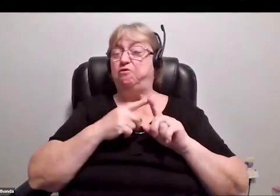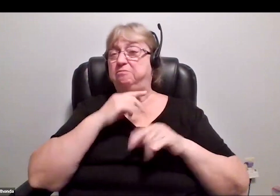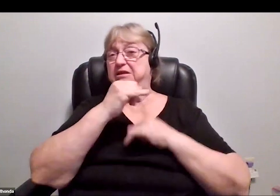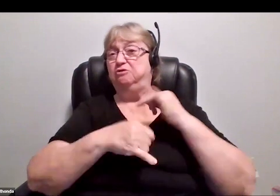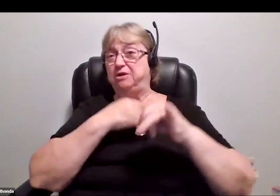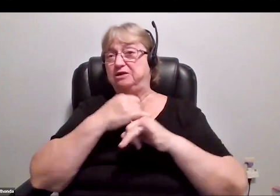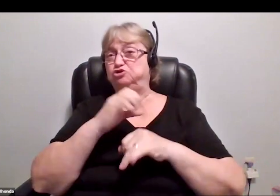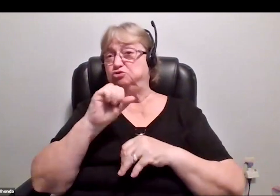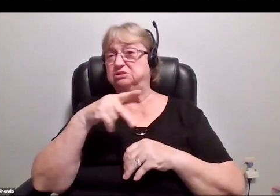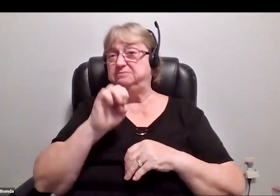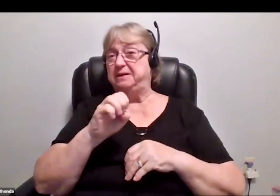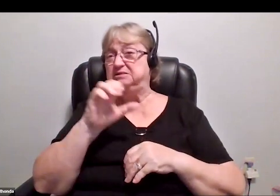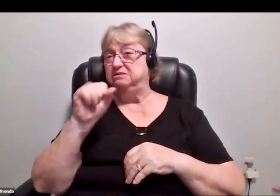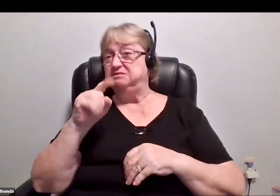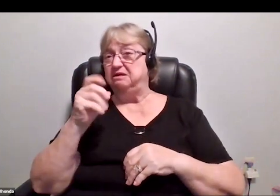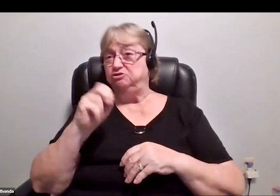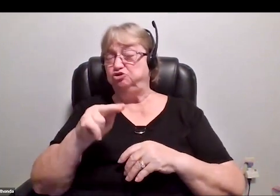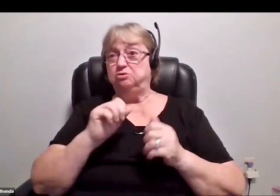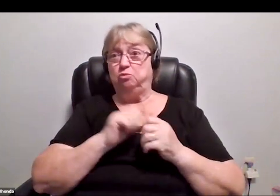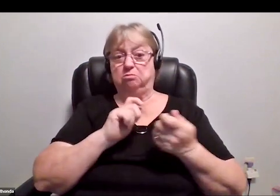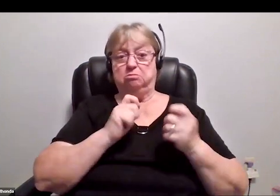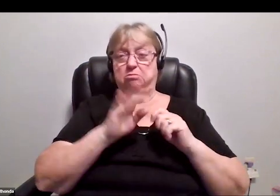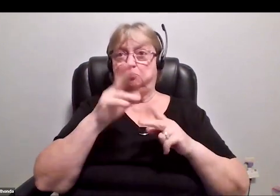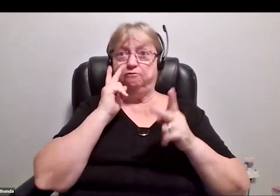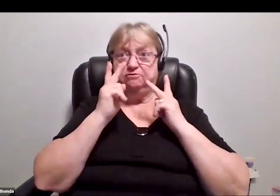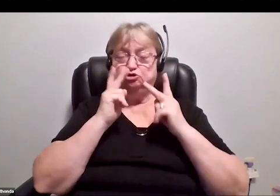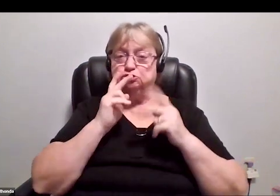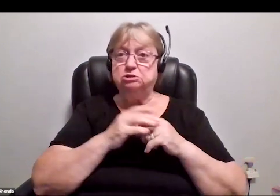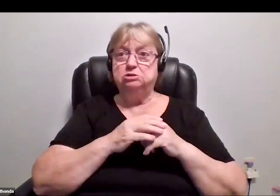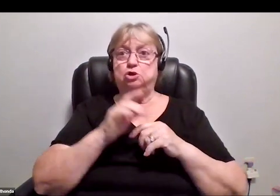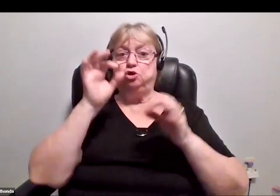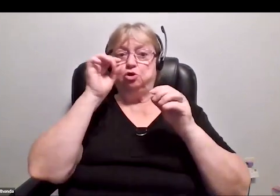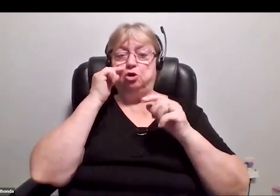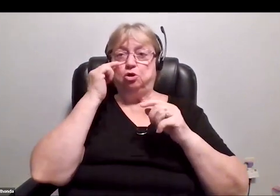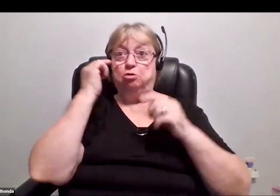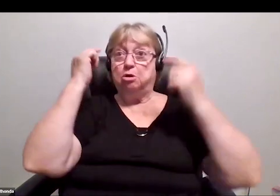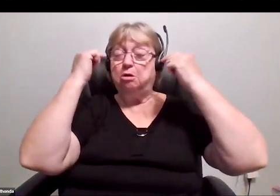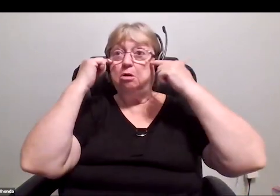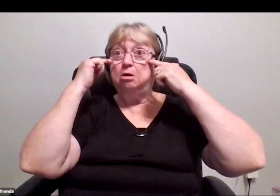and other longer term missions with changes to their vision, their eyeballs change shape a little bit,